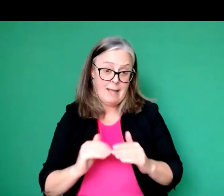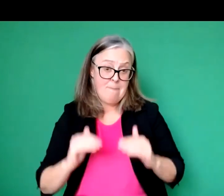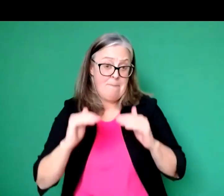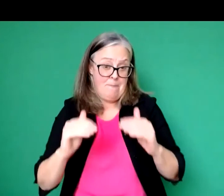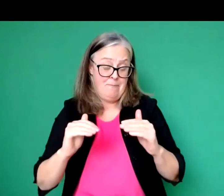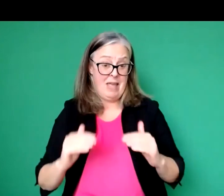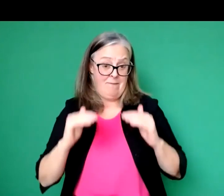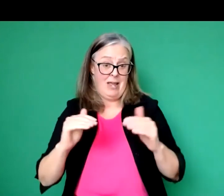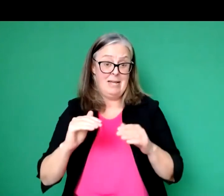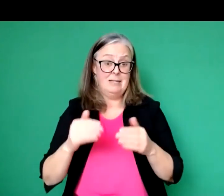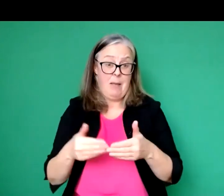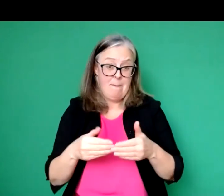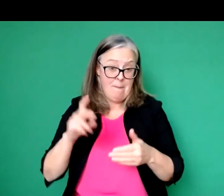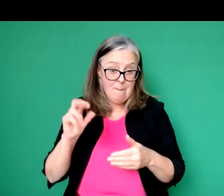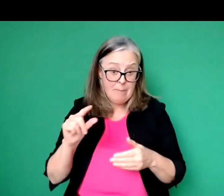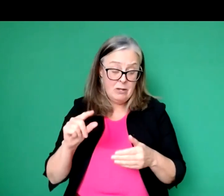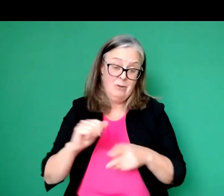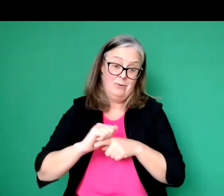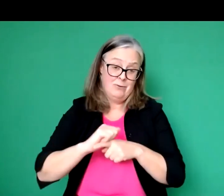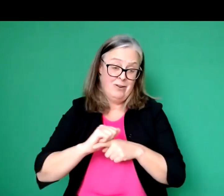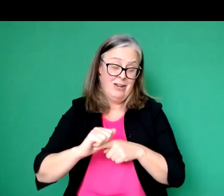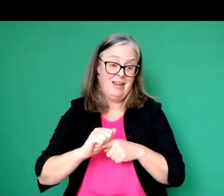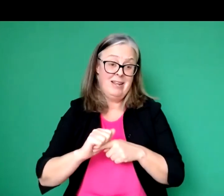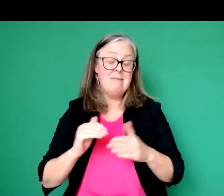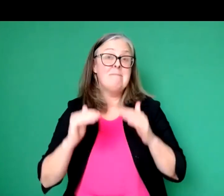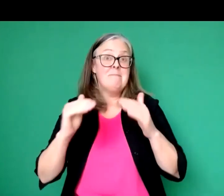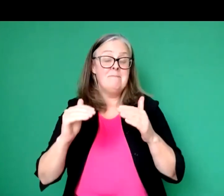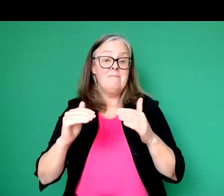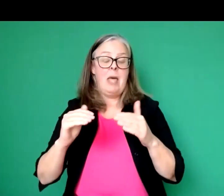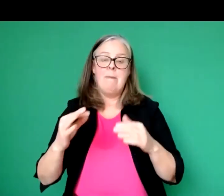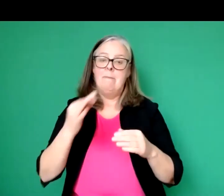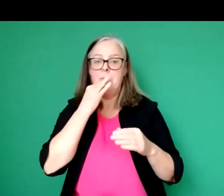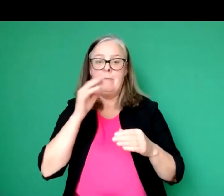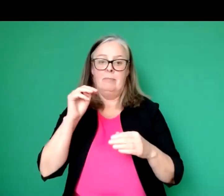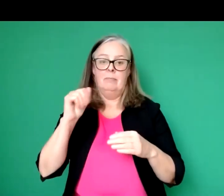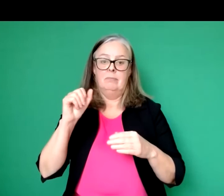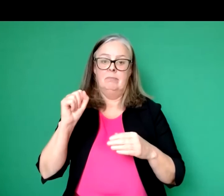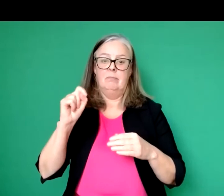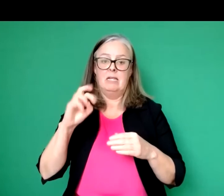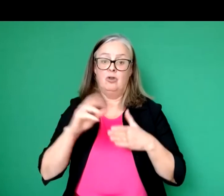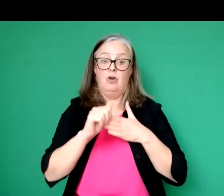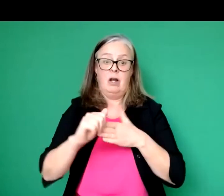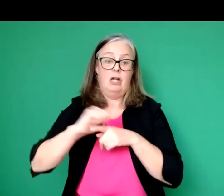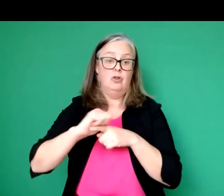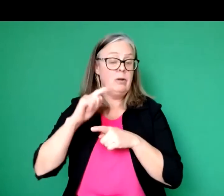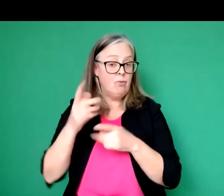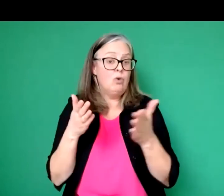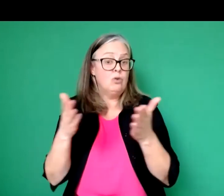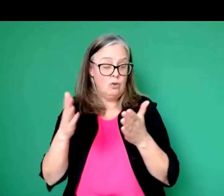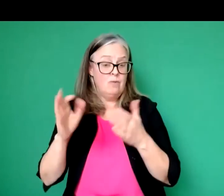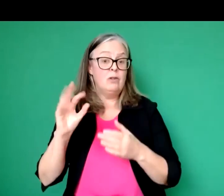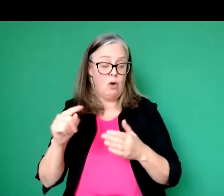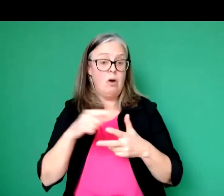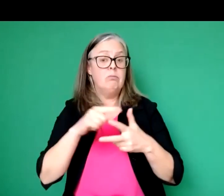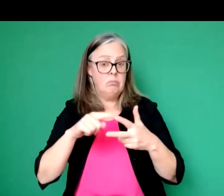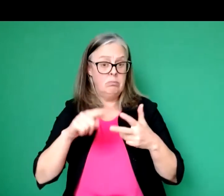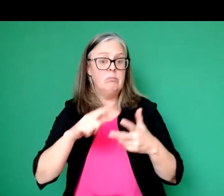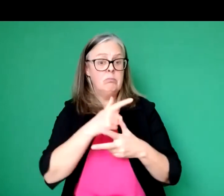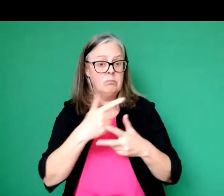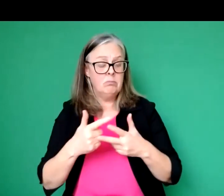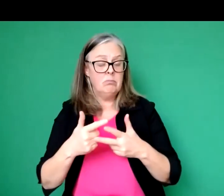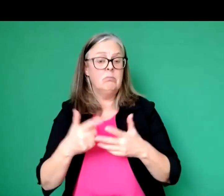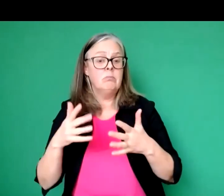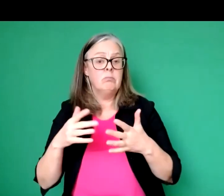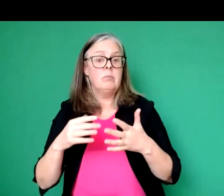she went through the master guide training for service dogs and then i spent approximately i